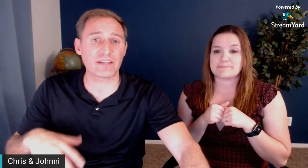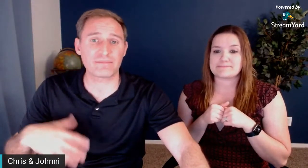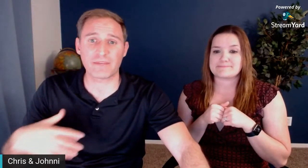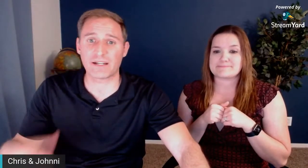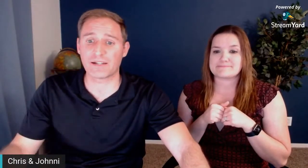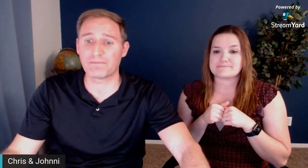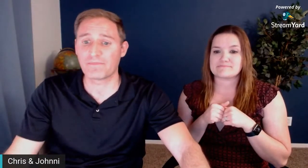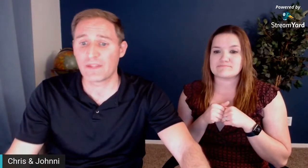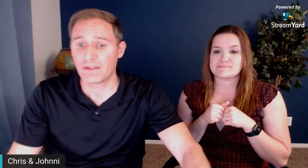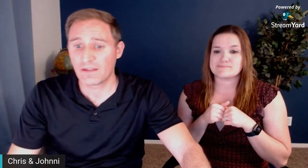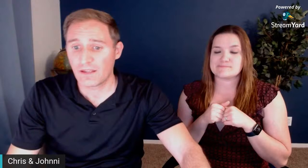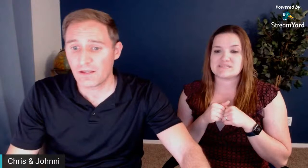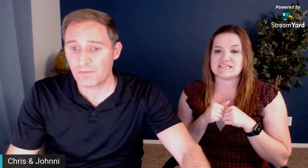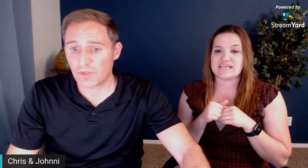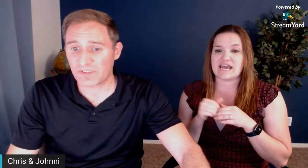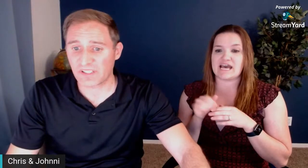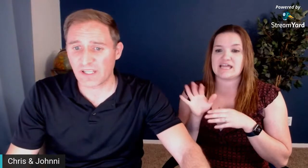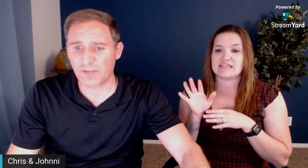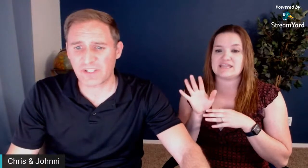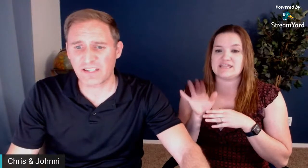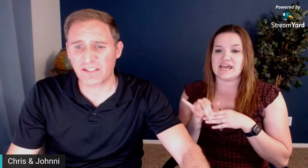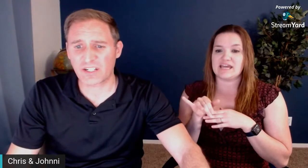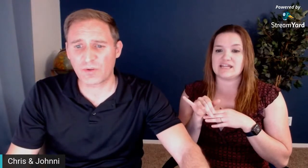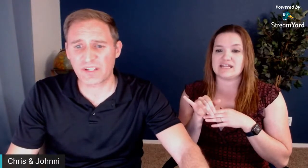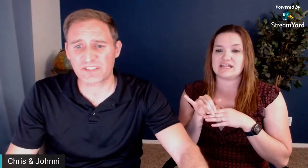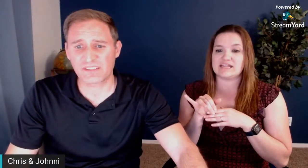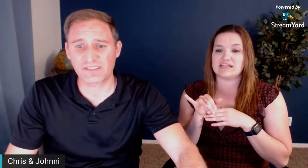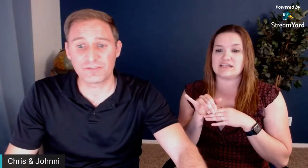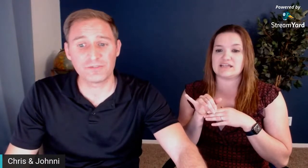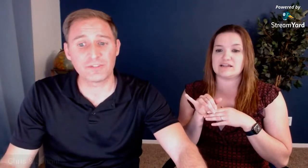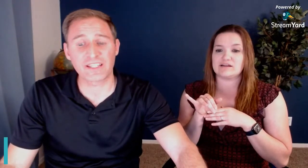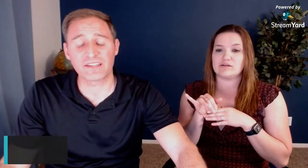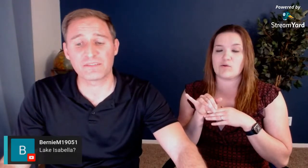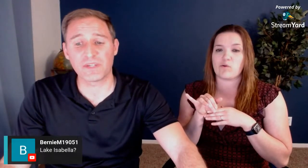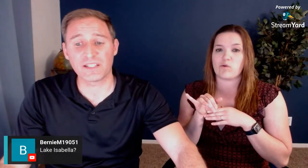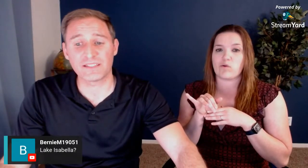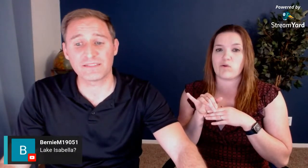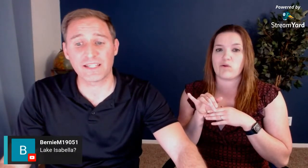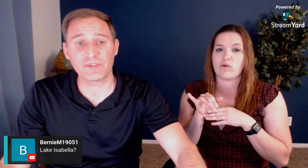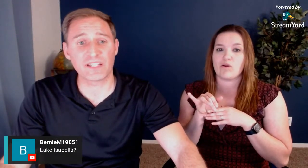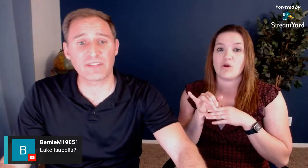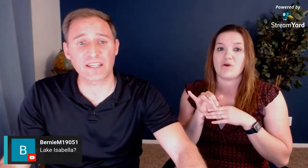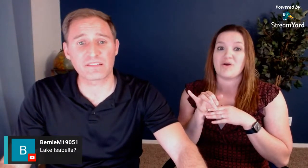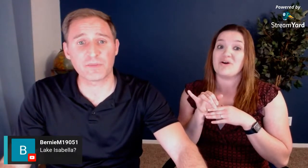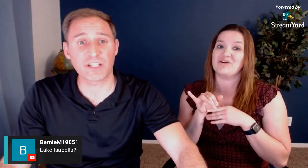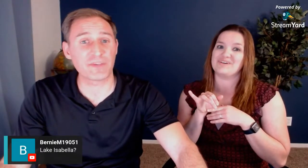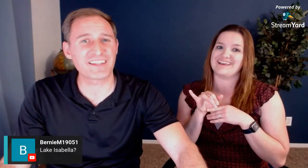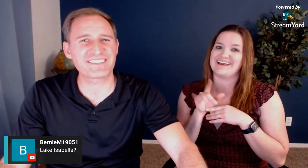thing um we're getting a lot of questions ooh lake isabella yeah we love lake isabella but